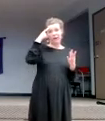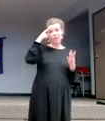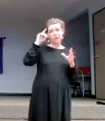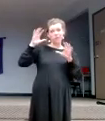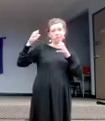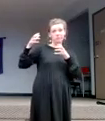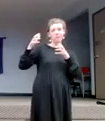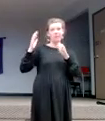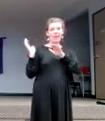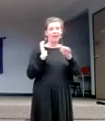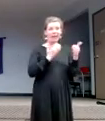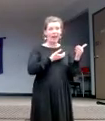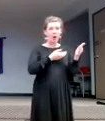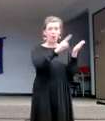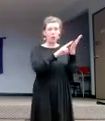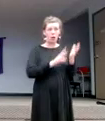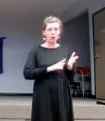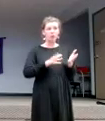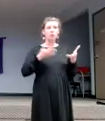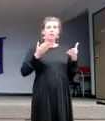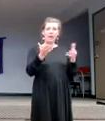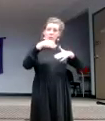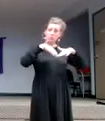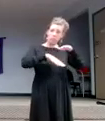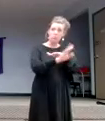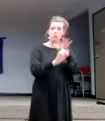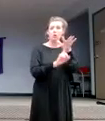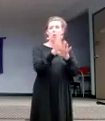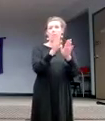with all of our subcontractors to allow us to perform the construction on the property. It